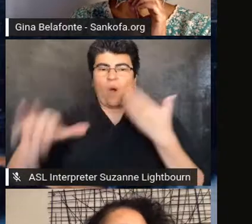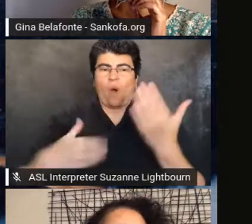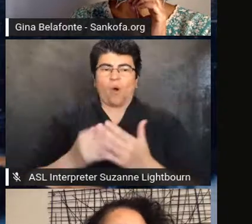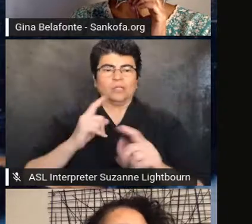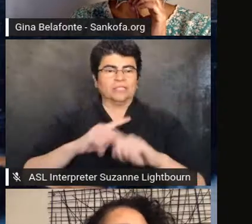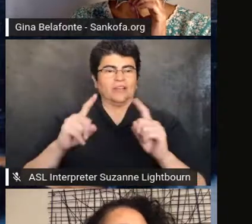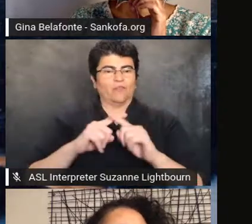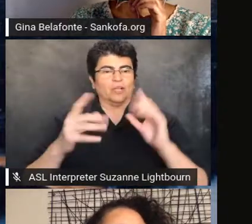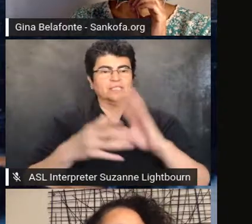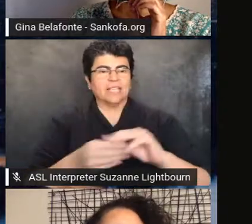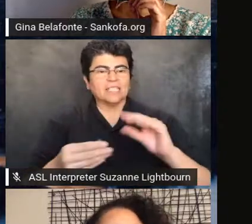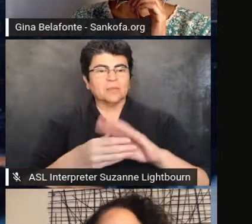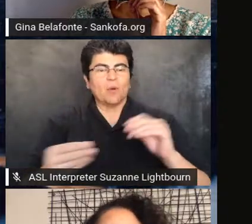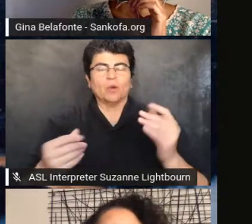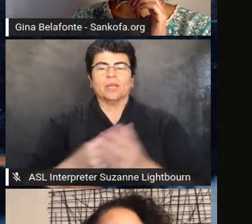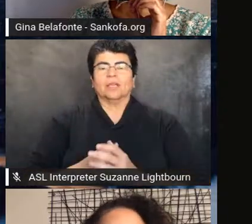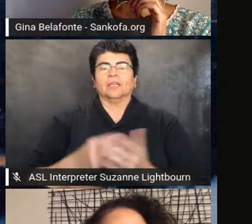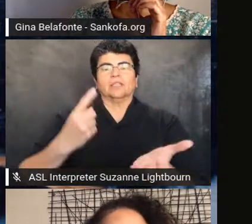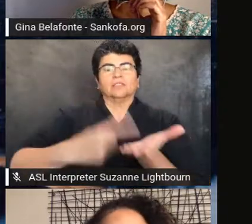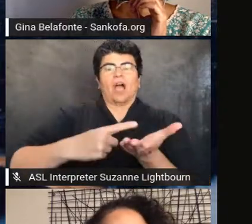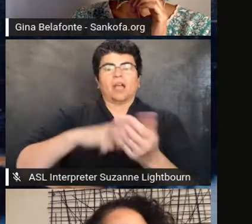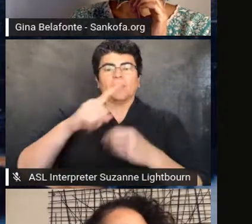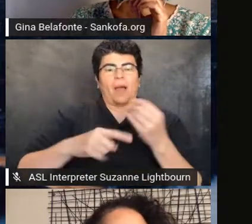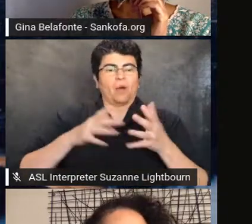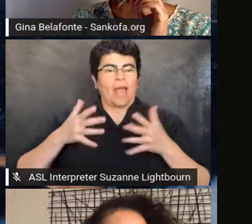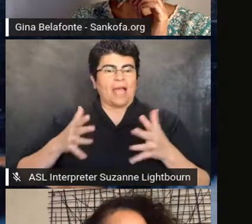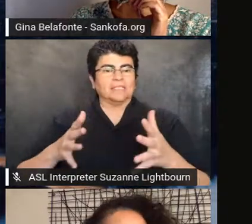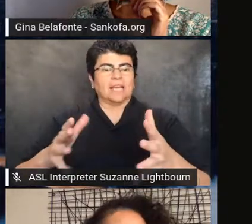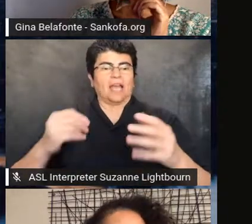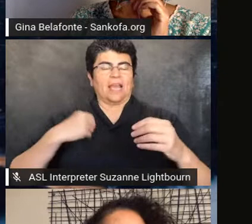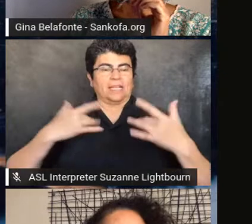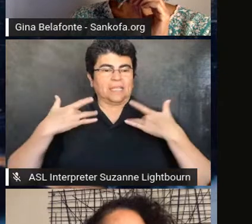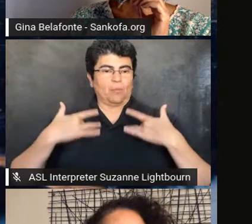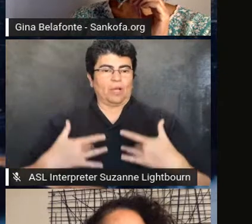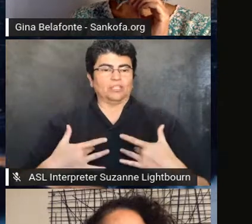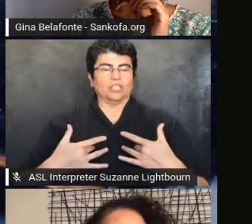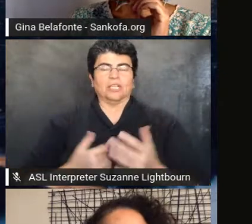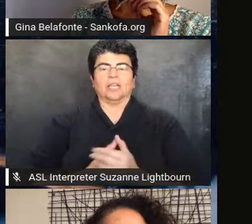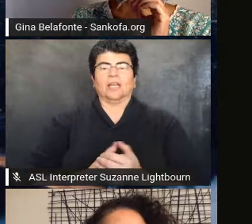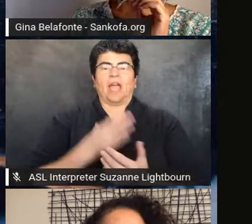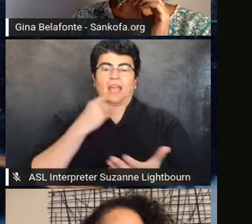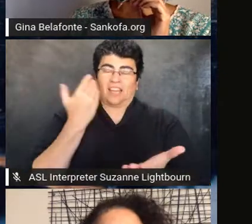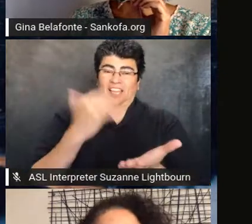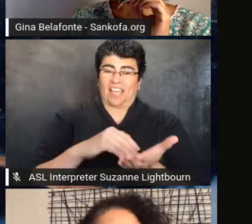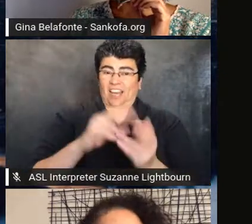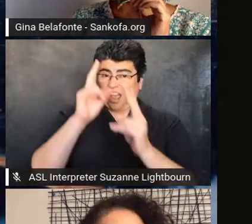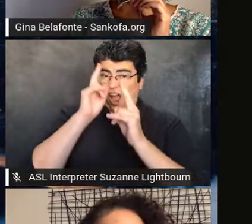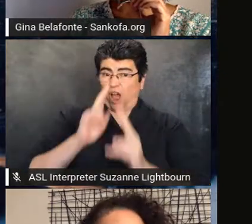speaking about anxiety and depression, and honoring each artist